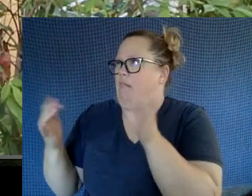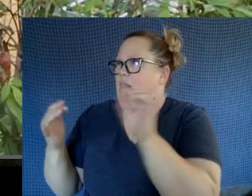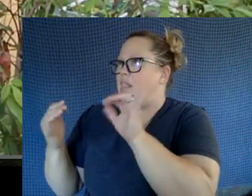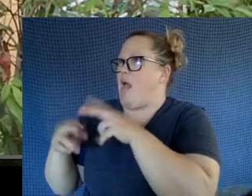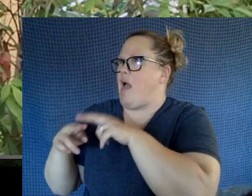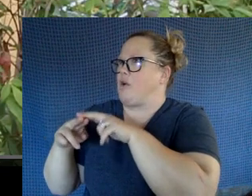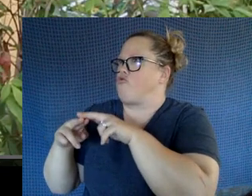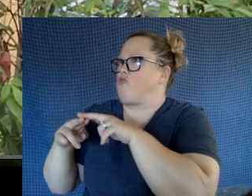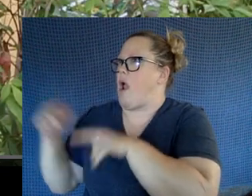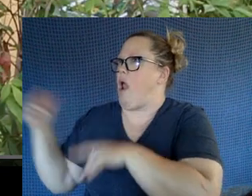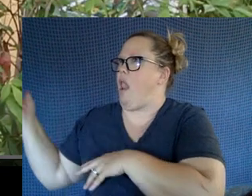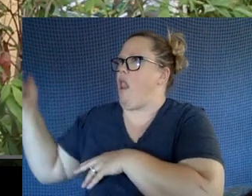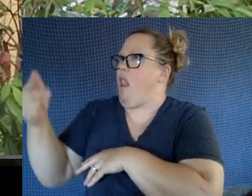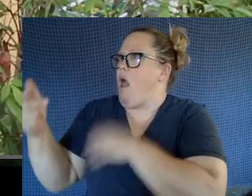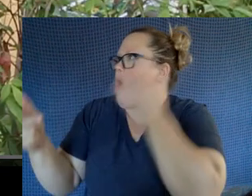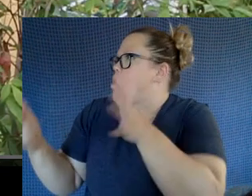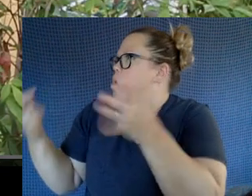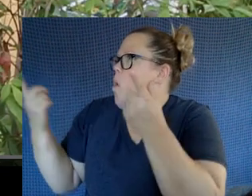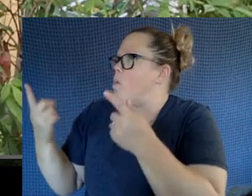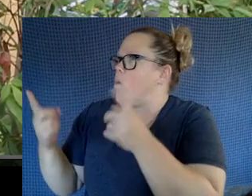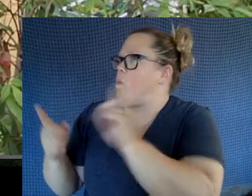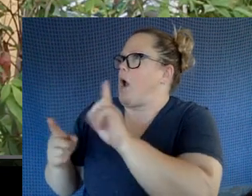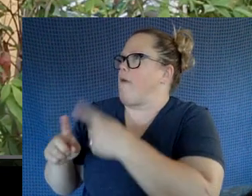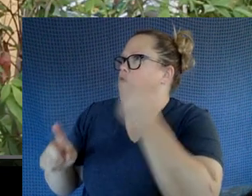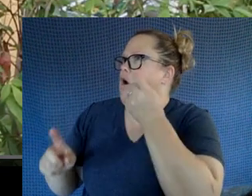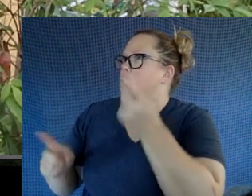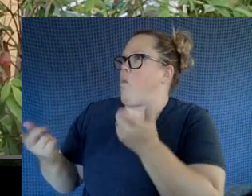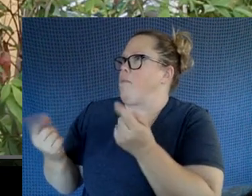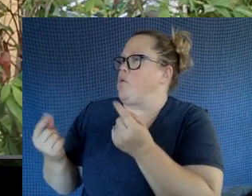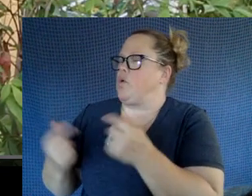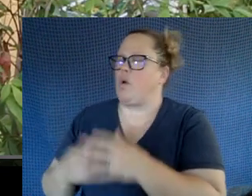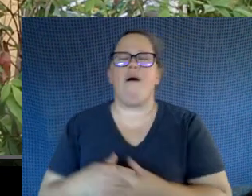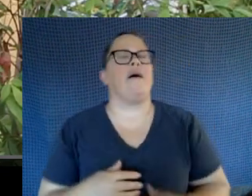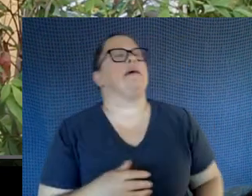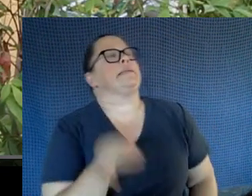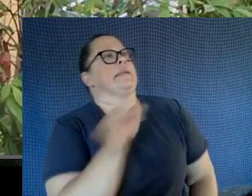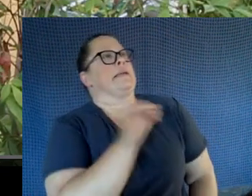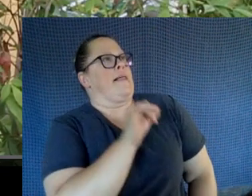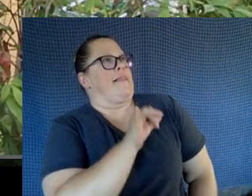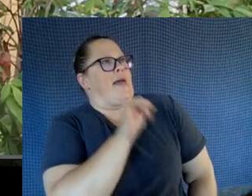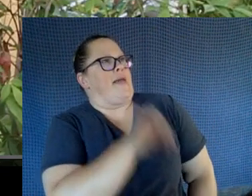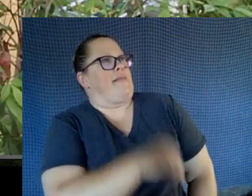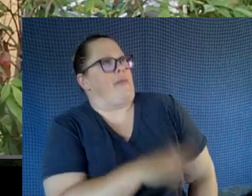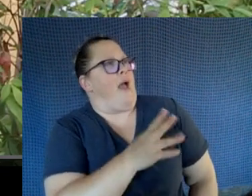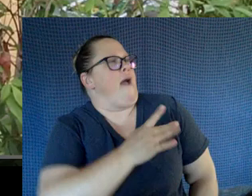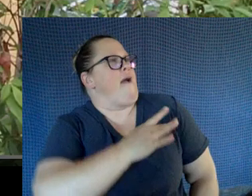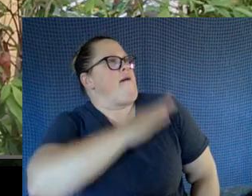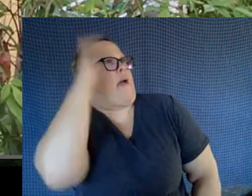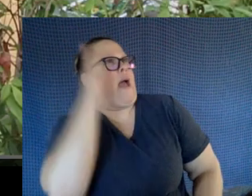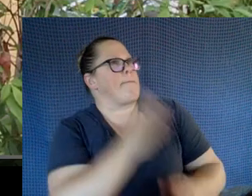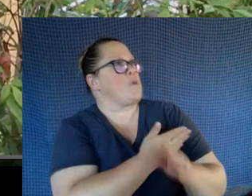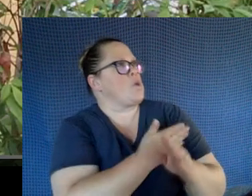most American music we have and during the Harlem Renaissance ah that was the